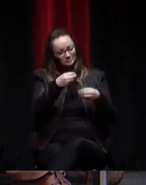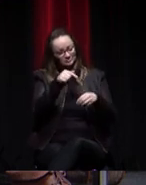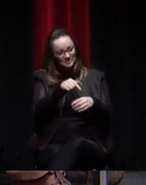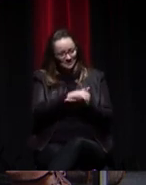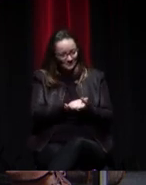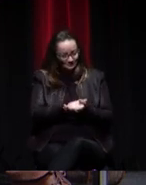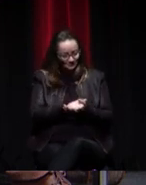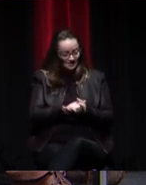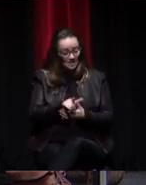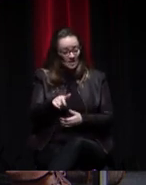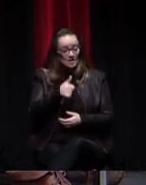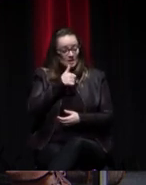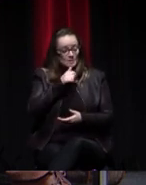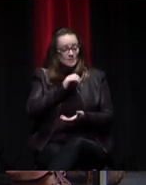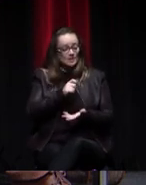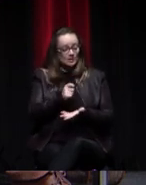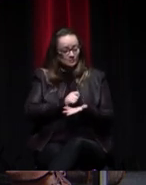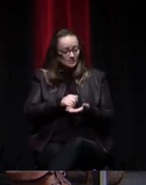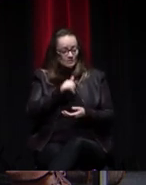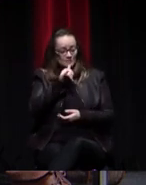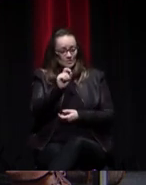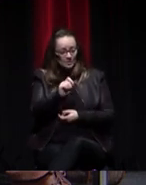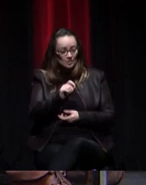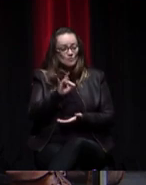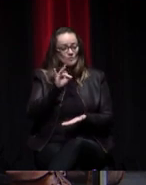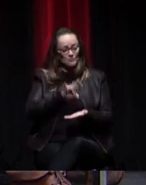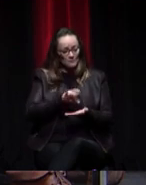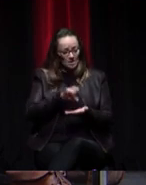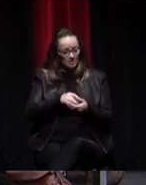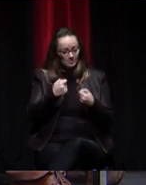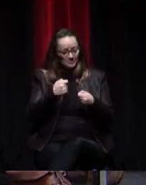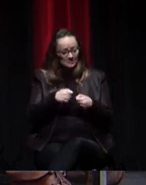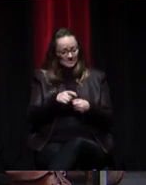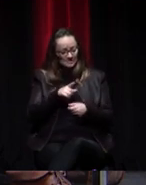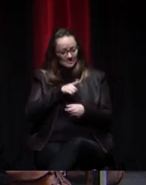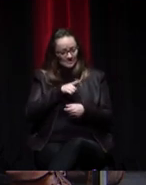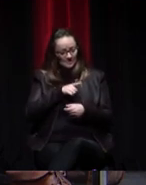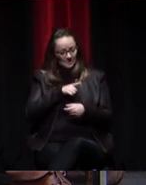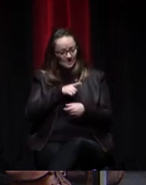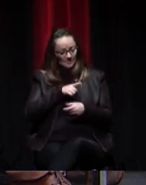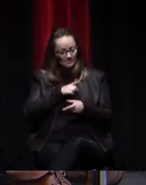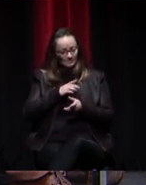She says: “The facts must back the opinions."